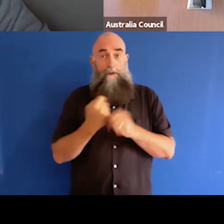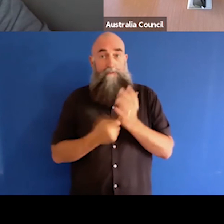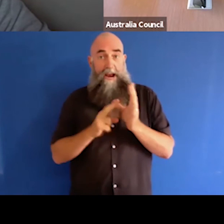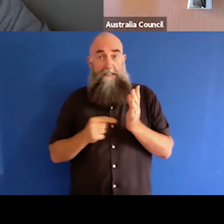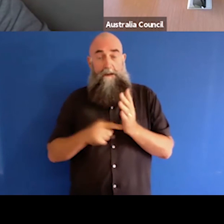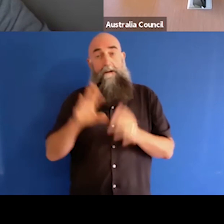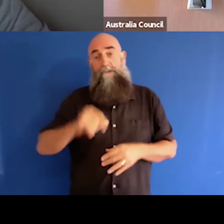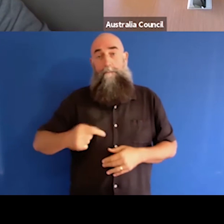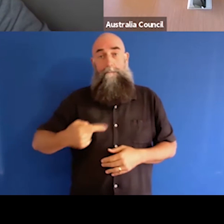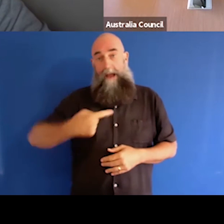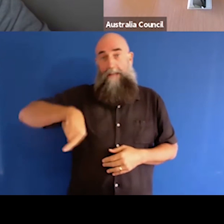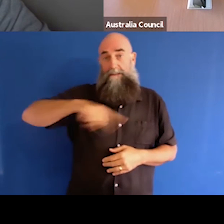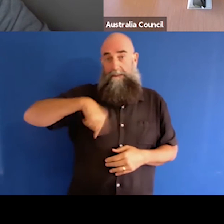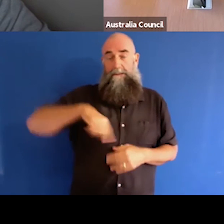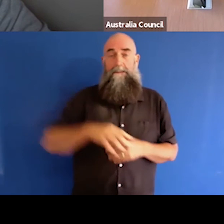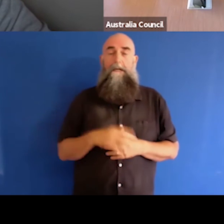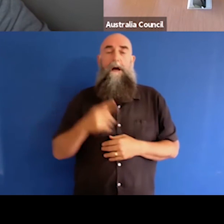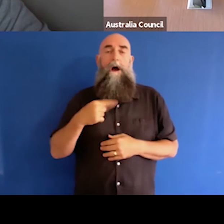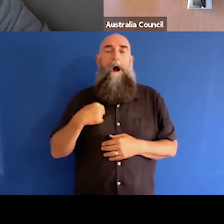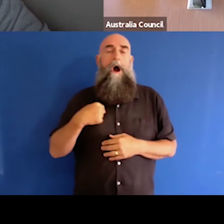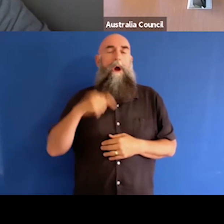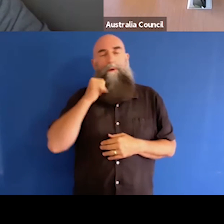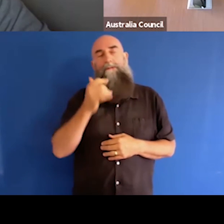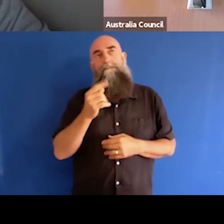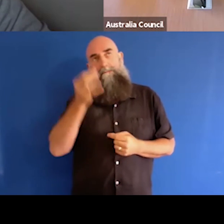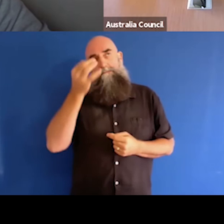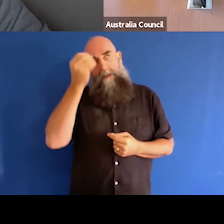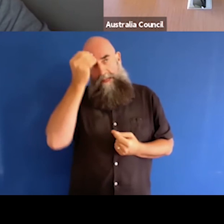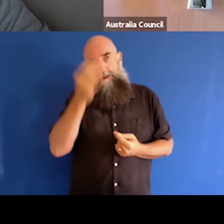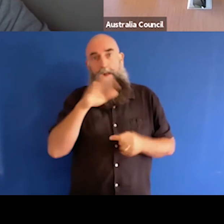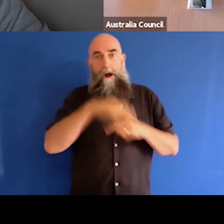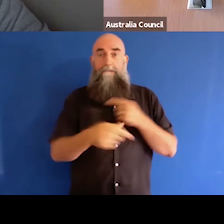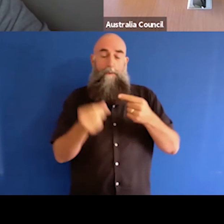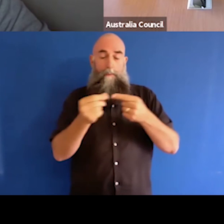couple and if the other staff members can think of a couple while I'm talking through mine.